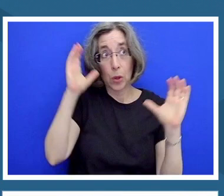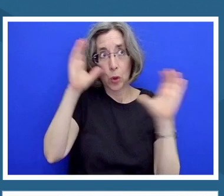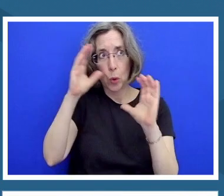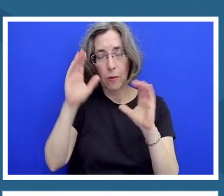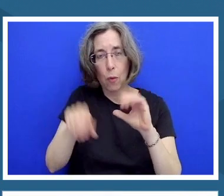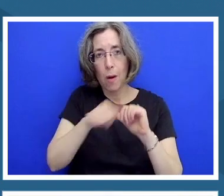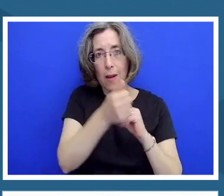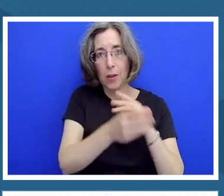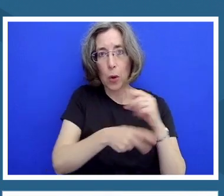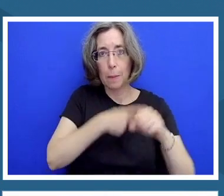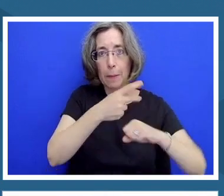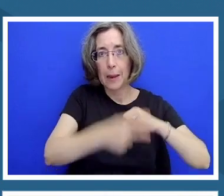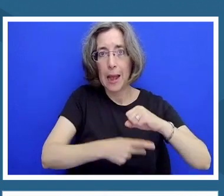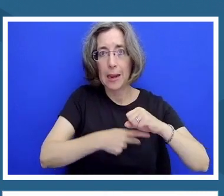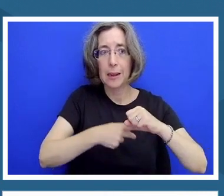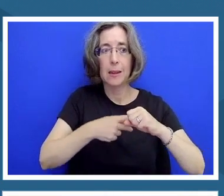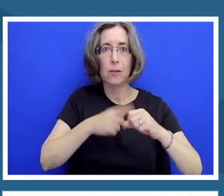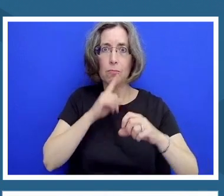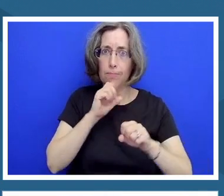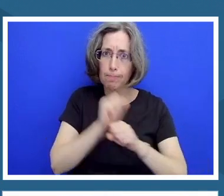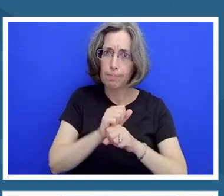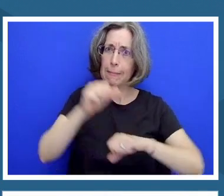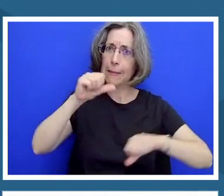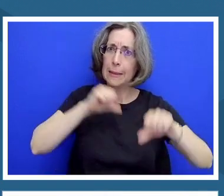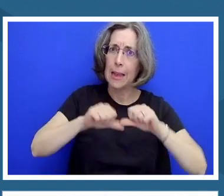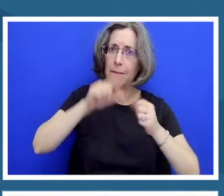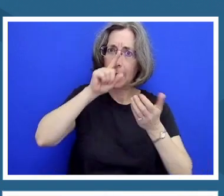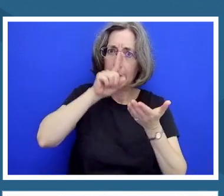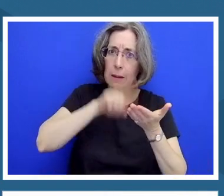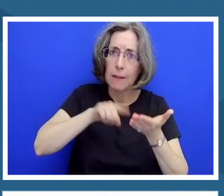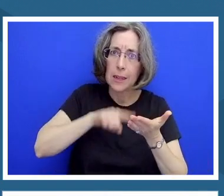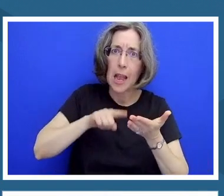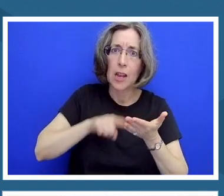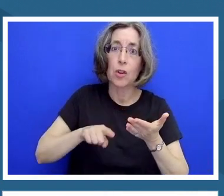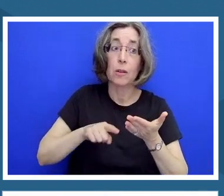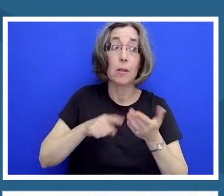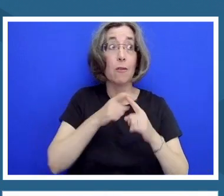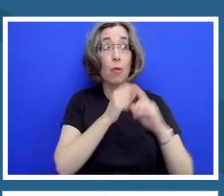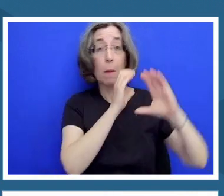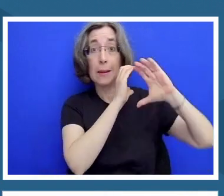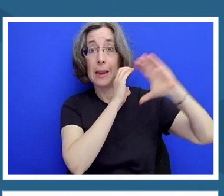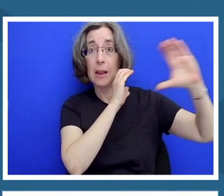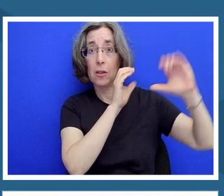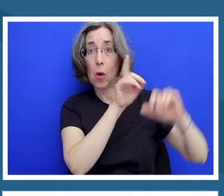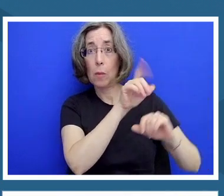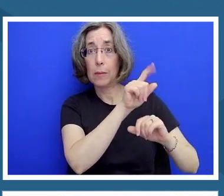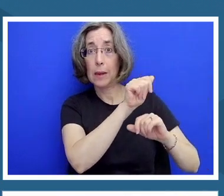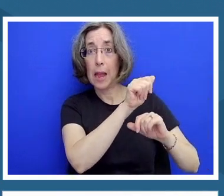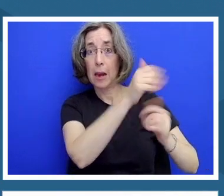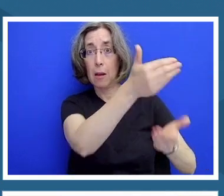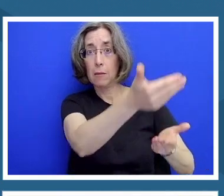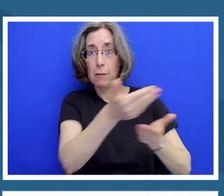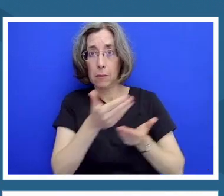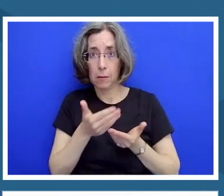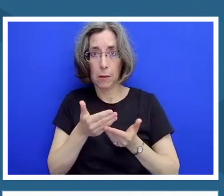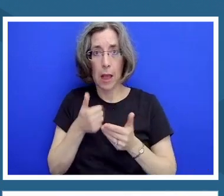investigations uh taking live data from our telescopes and processing it just in